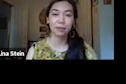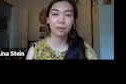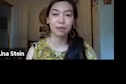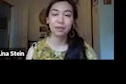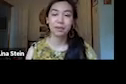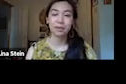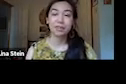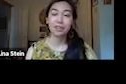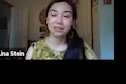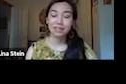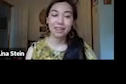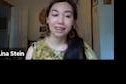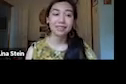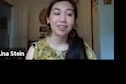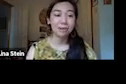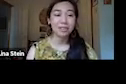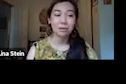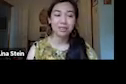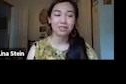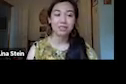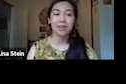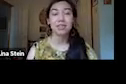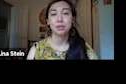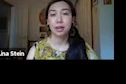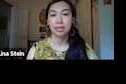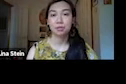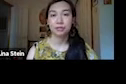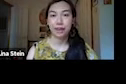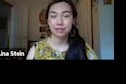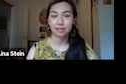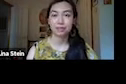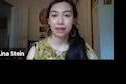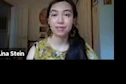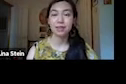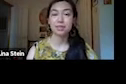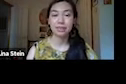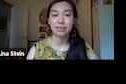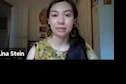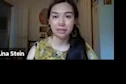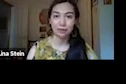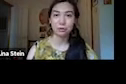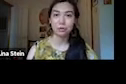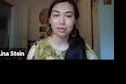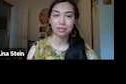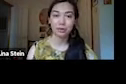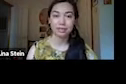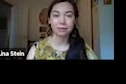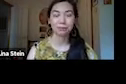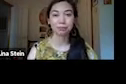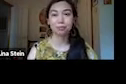So this is a timely topic to discuss as we face a particularly difficult 2020.